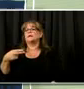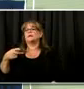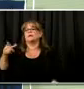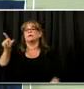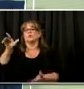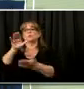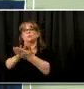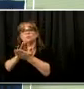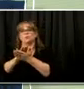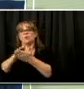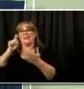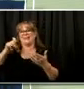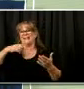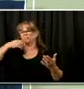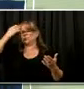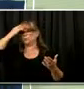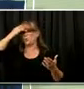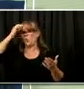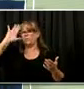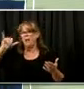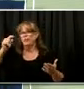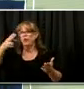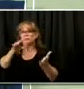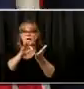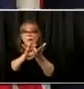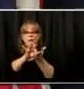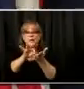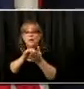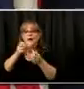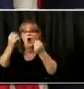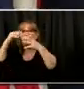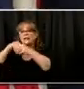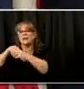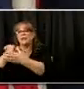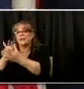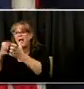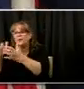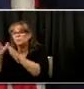Thank you, yes. Well, you know, we think it’s important. Get enrolled by Thursday if possible.